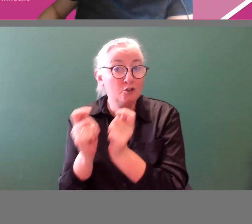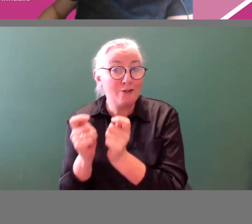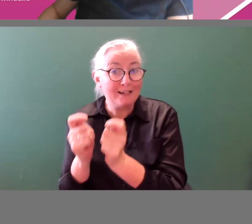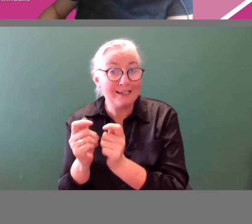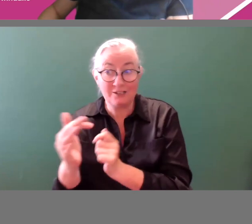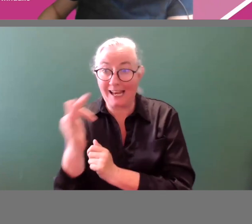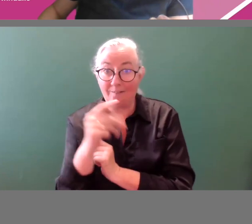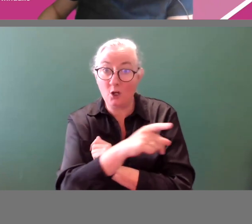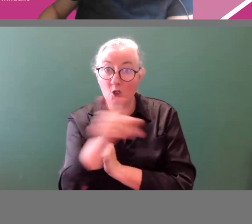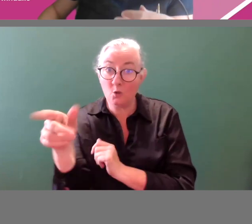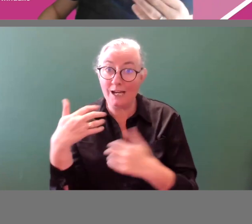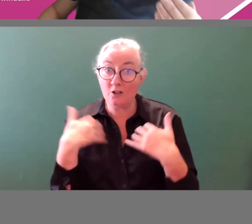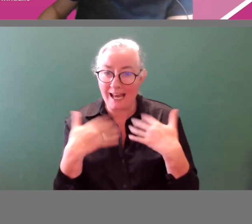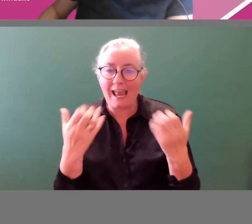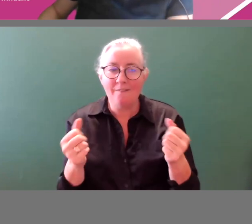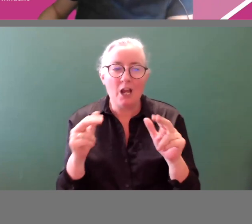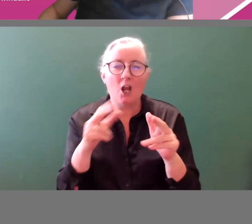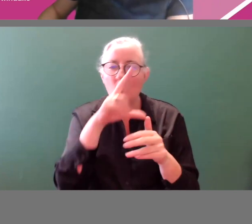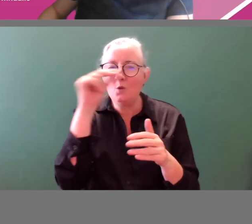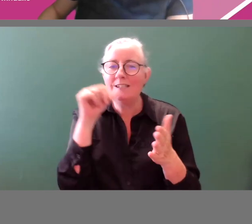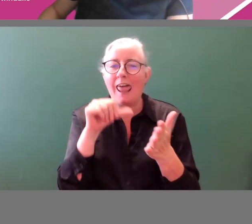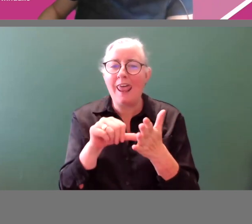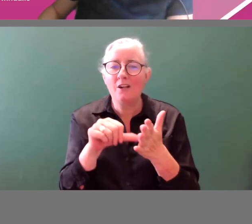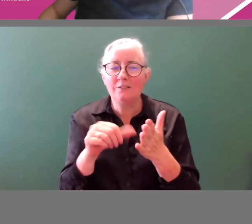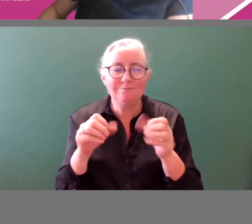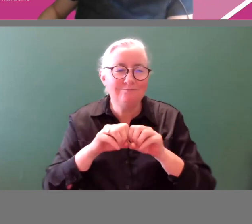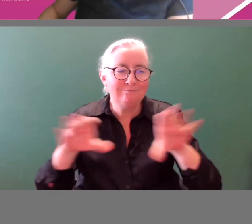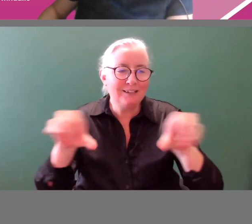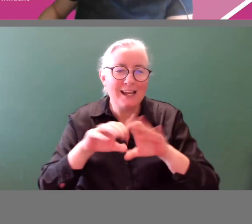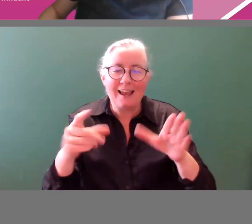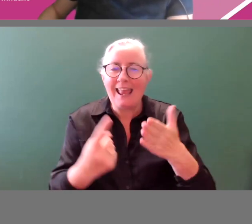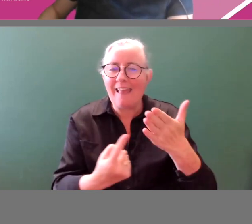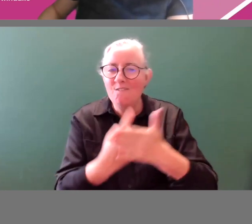are interested in they have a newsletter that's highlighting events coming up. So easy to sign up